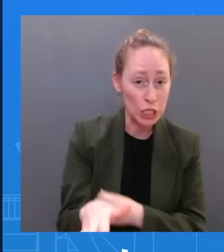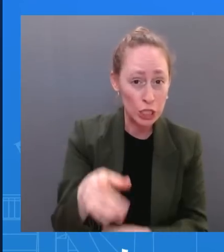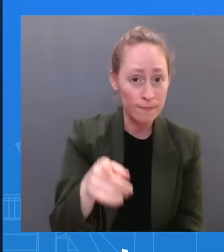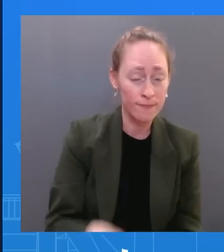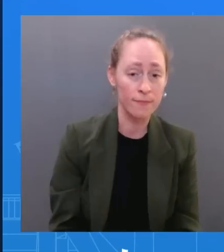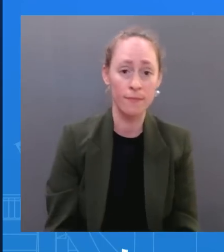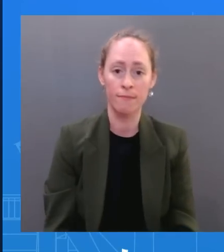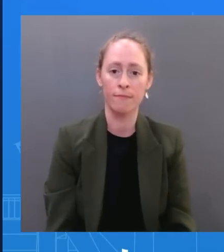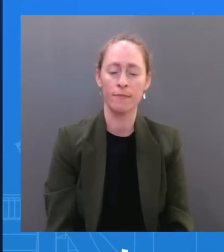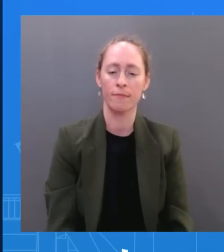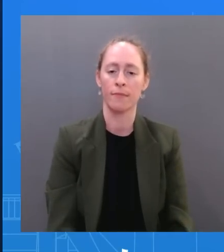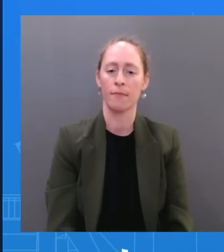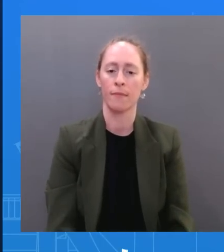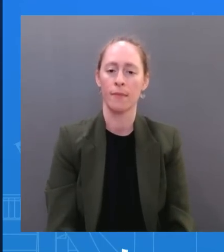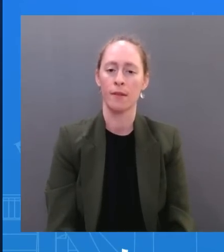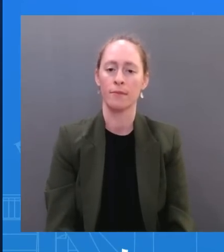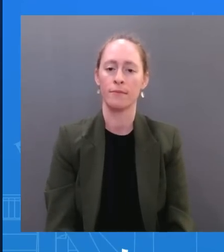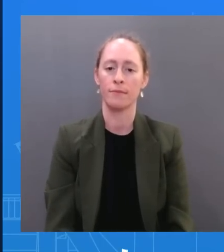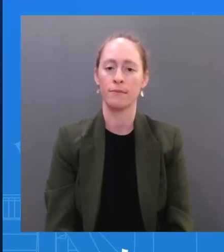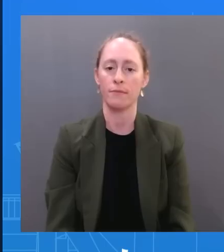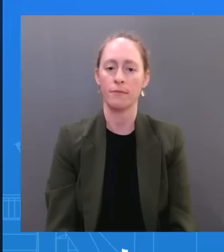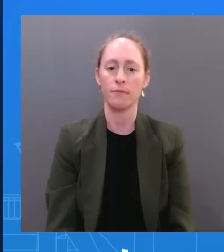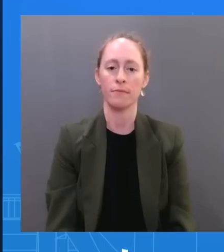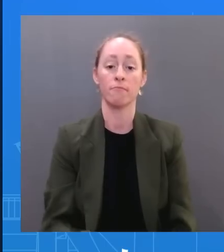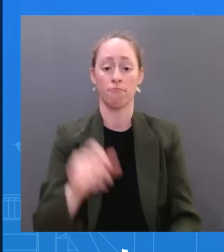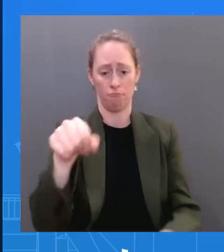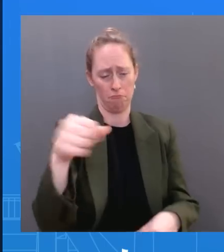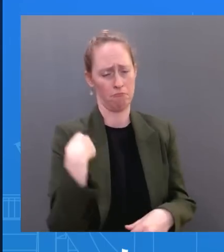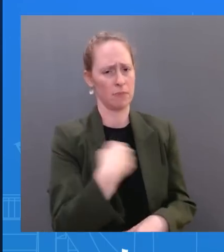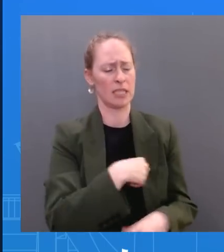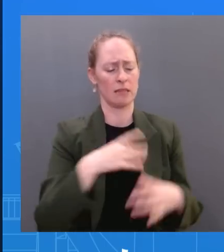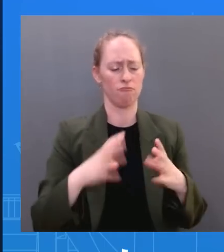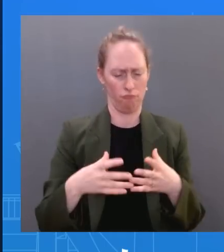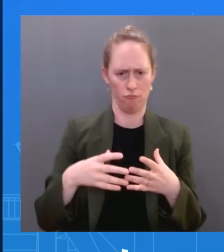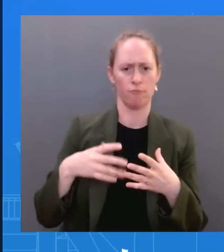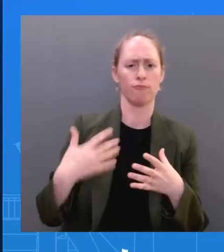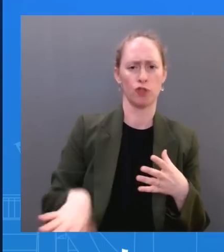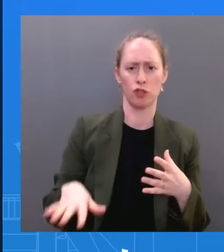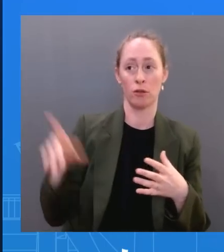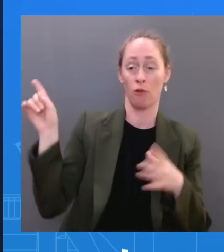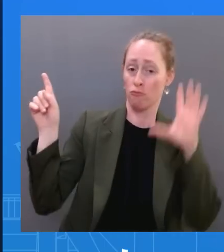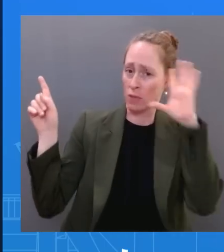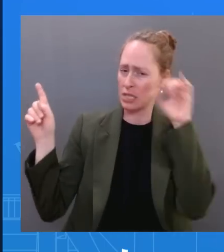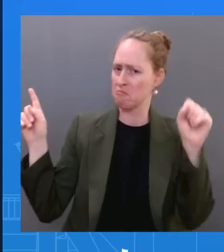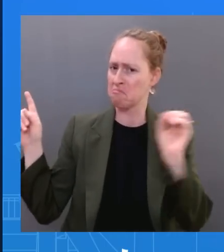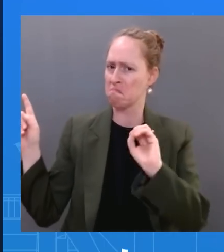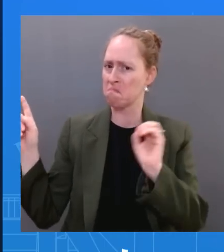And as he said when he took office and as we have stuck by since then, our goal has been to recalibrate